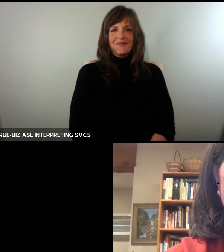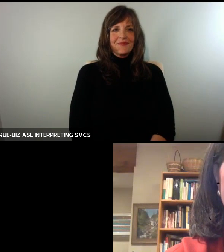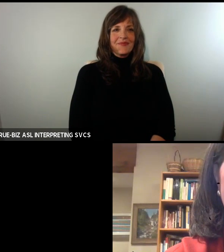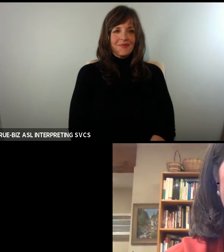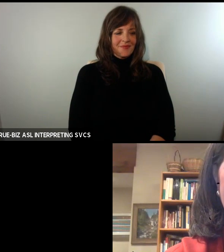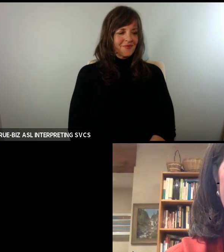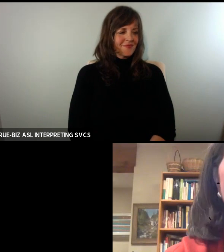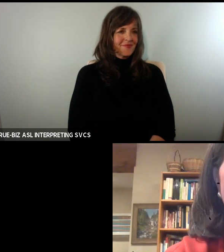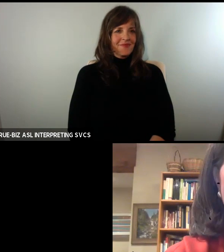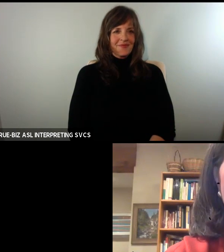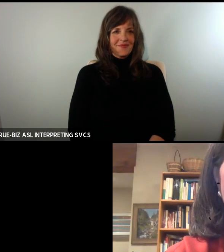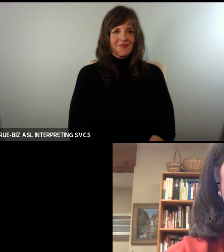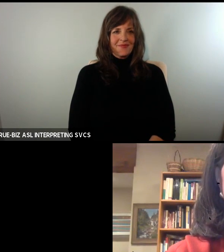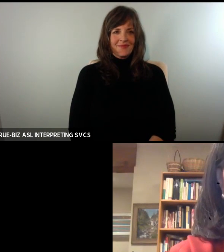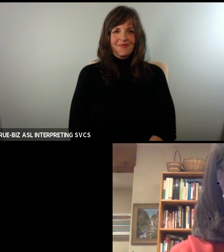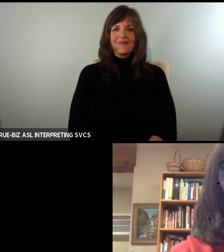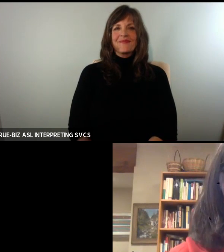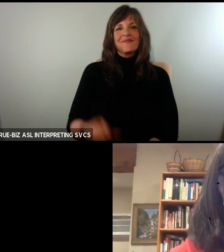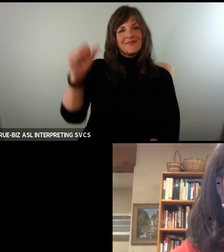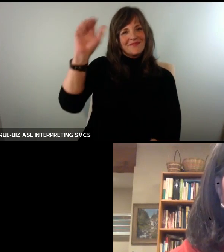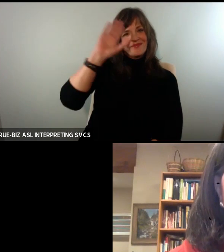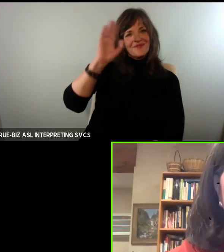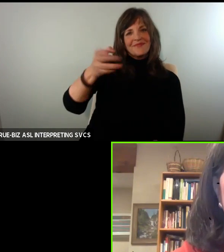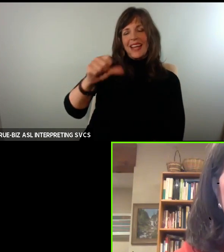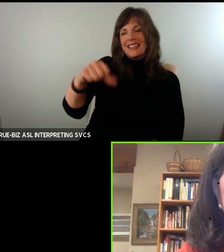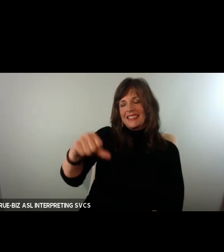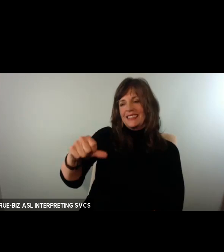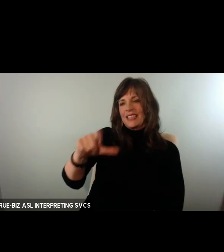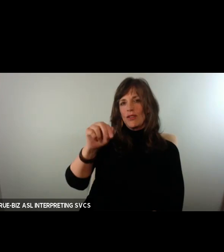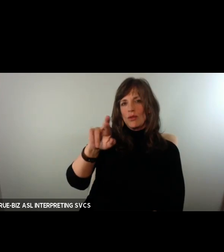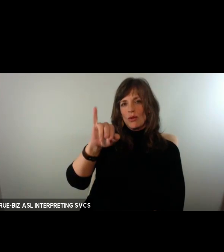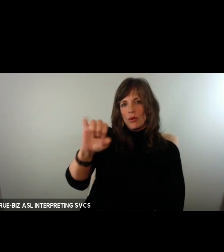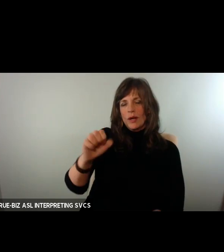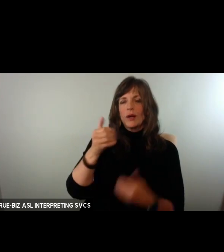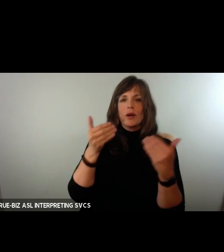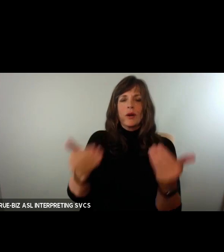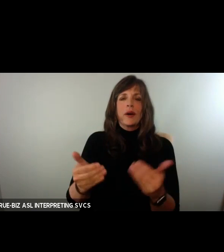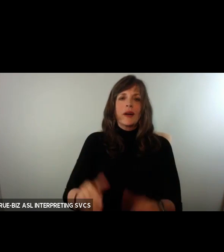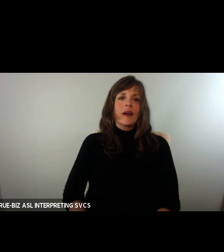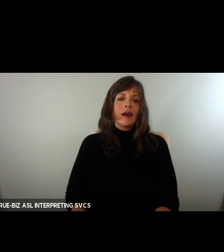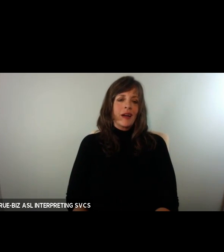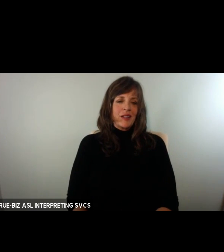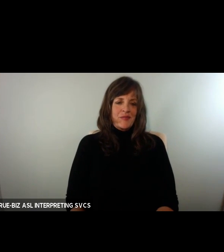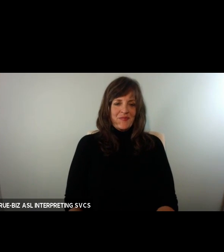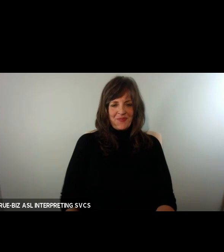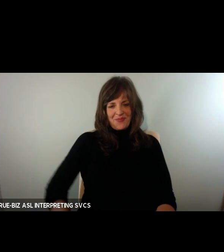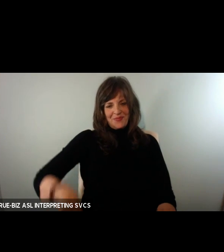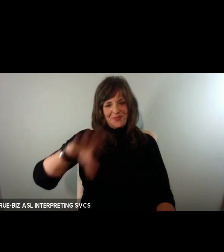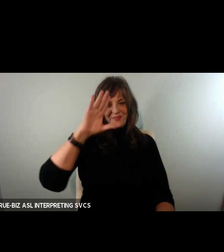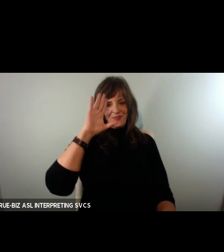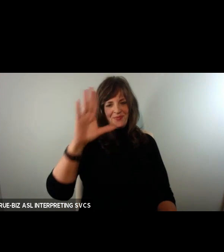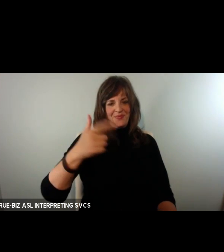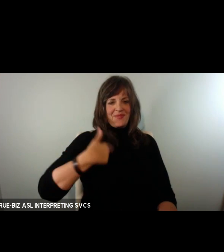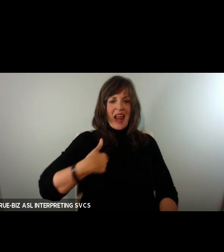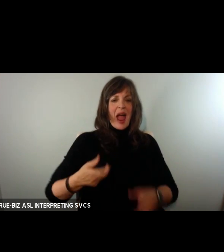Yes, Laurie, go on. Good, good, all right. I'm director of research policy and collective action at the Theatre Communications Group